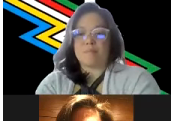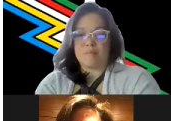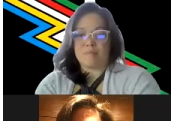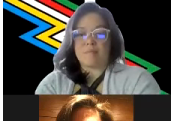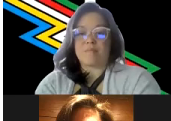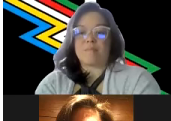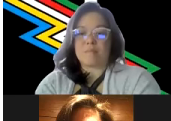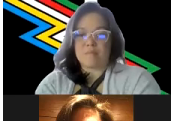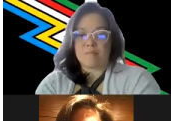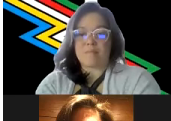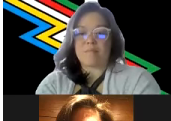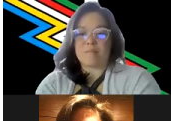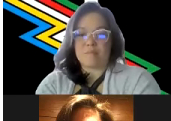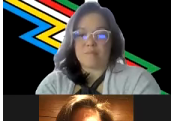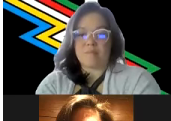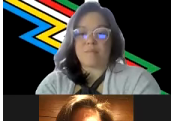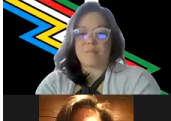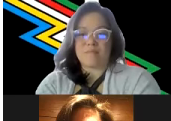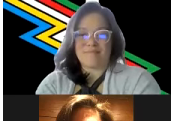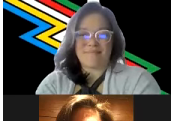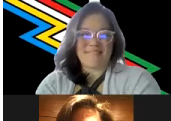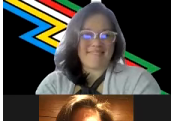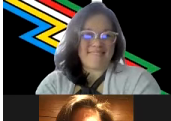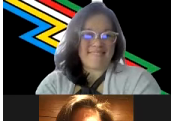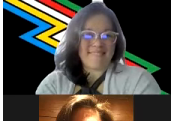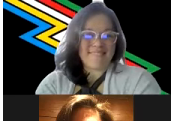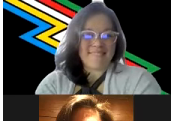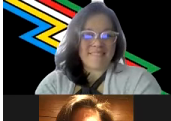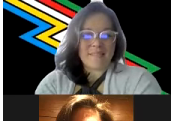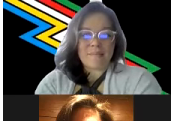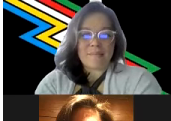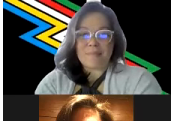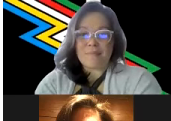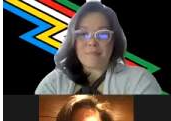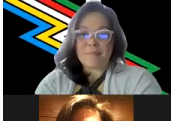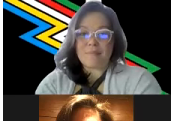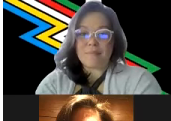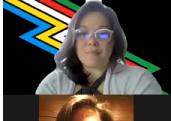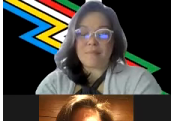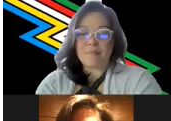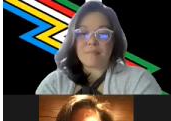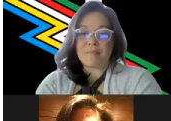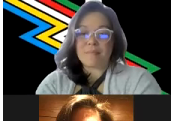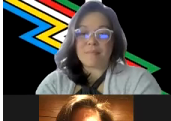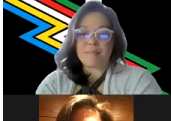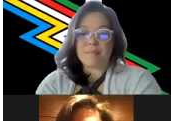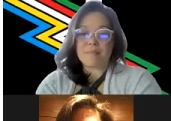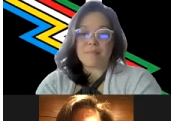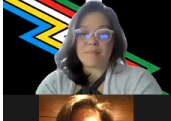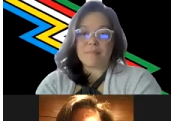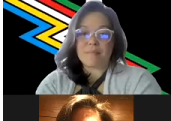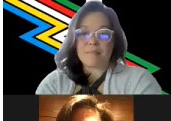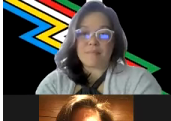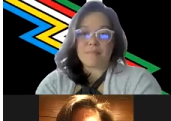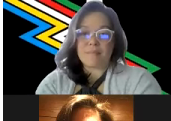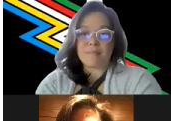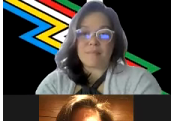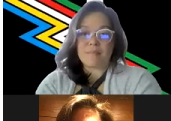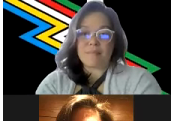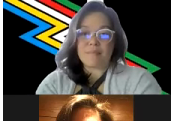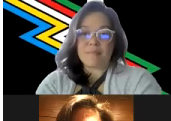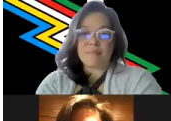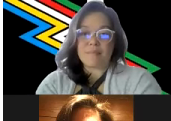Commission website. A comment here. Thank you presenters so so much. Followed by a comment,